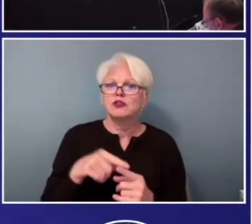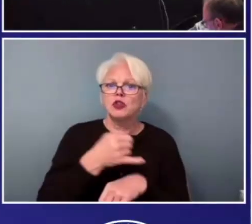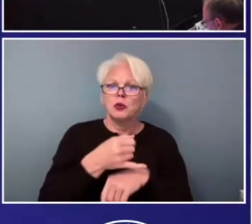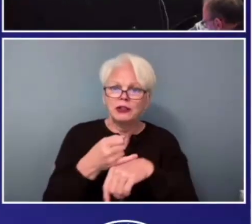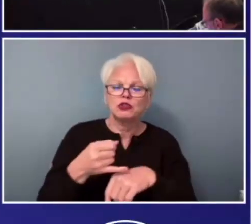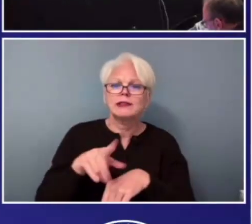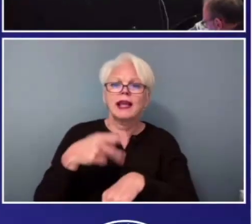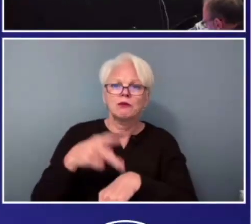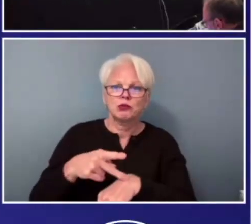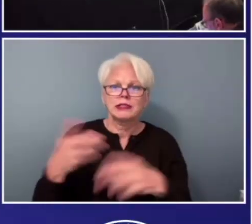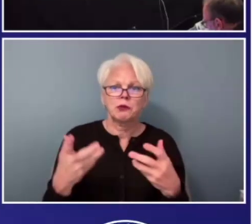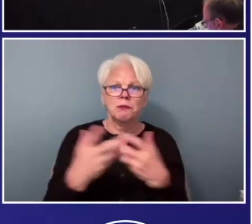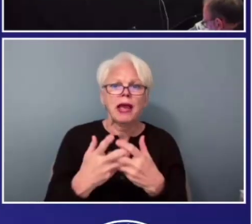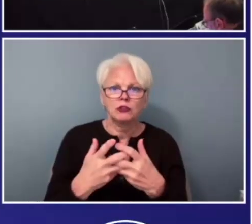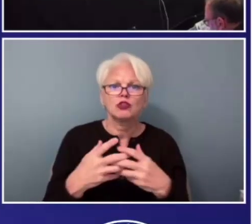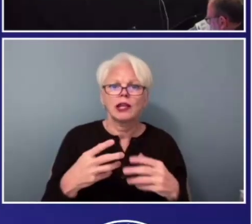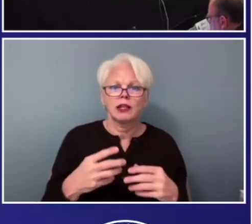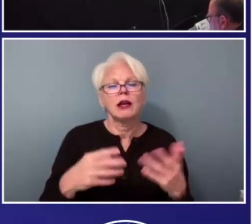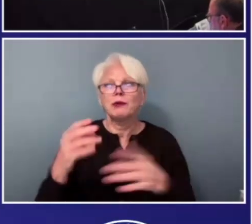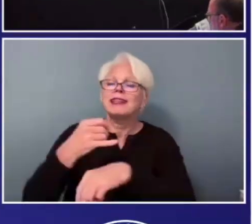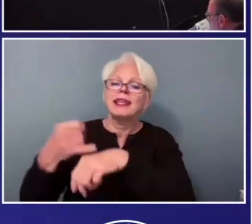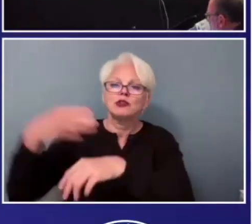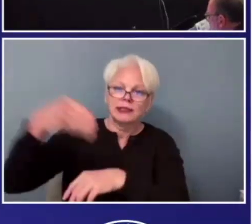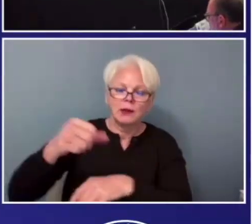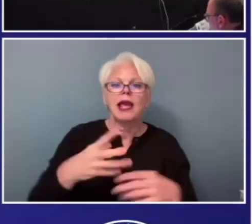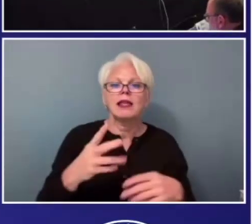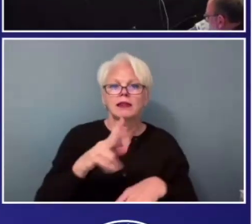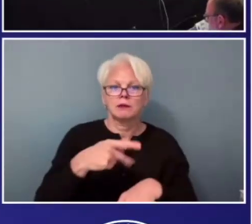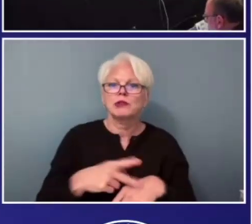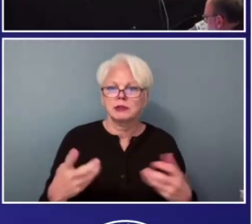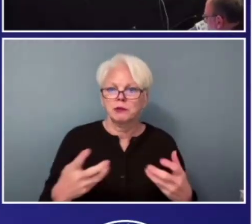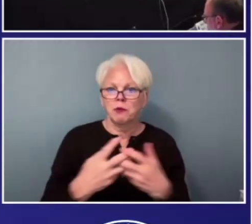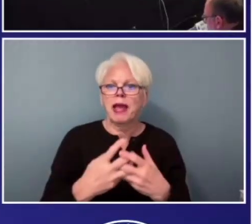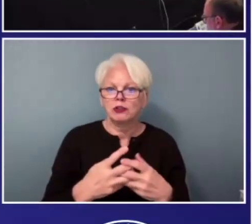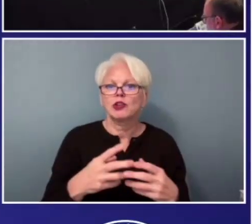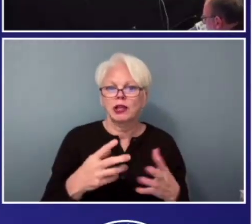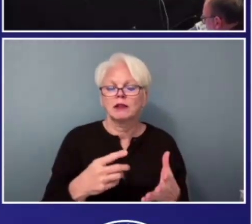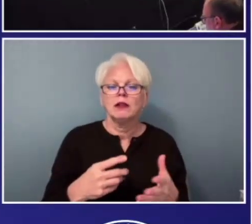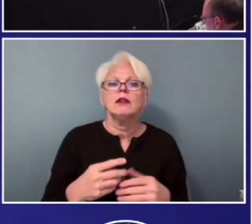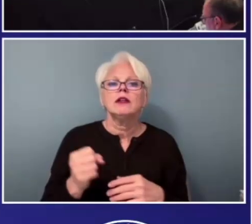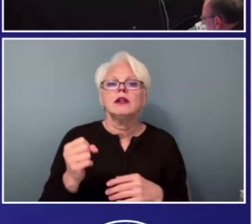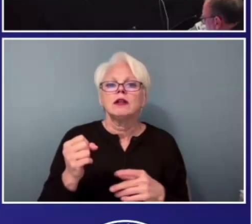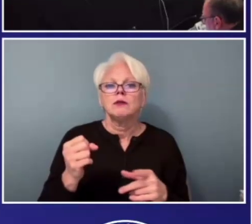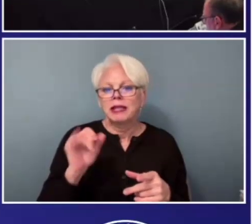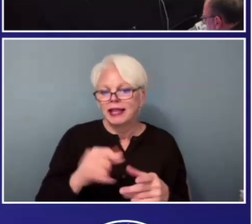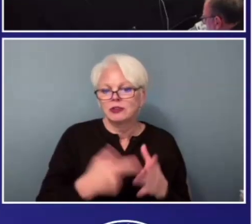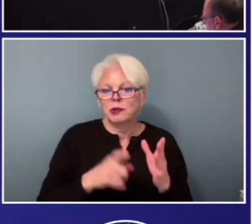principal matching, or the interest subsidy and the principal matching. But yeah, that's what this is supposed to refer to.